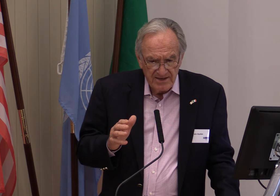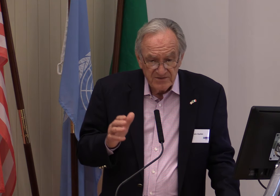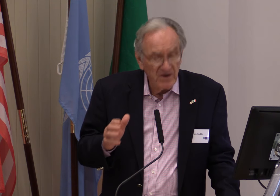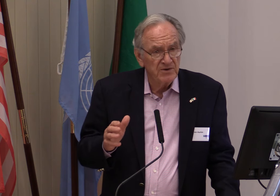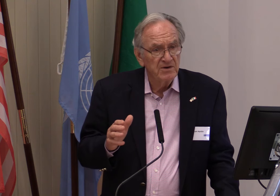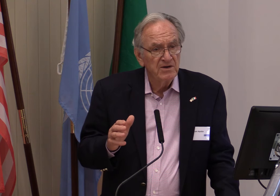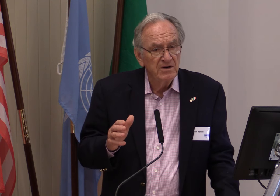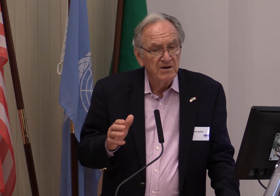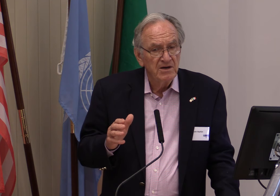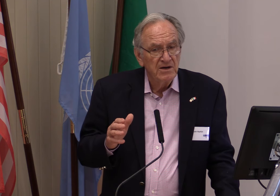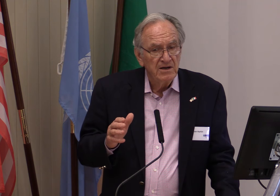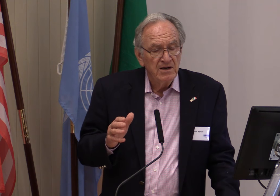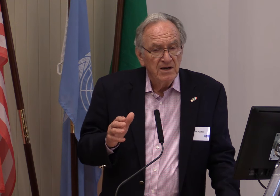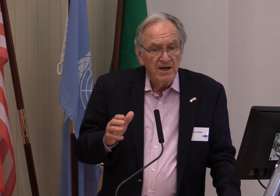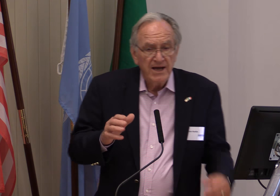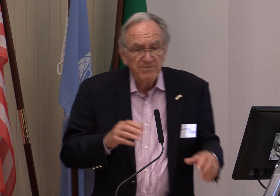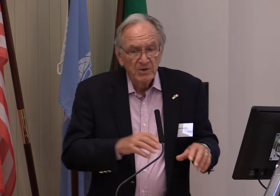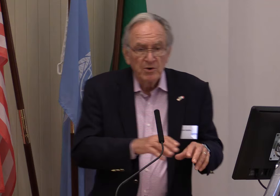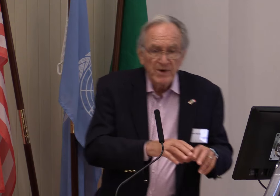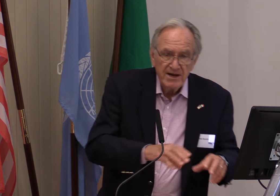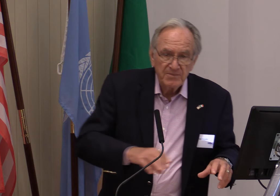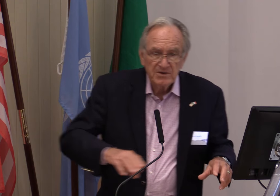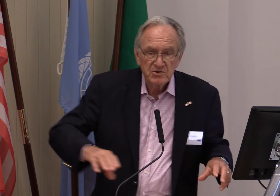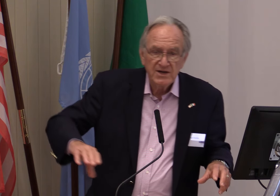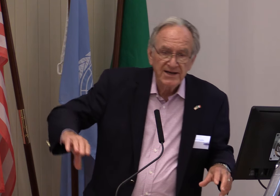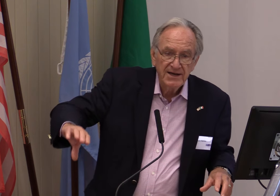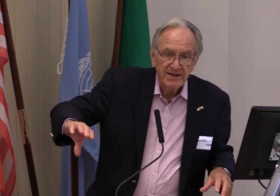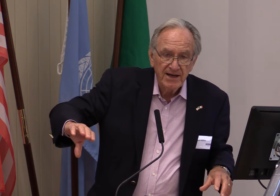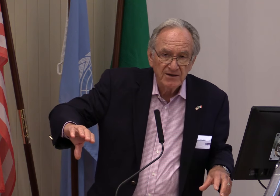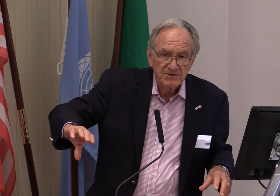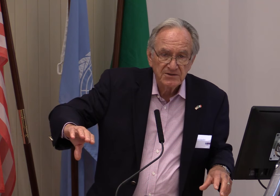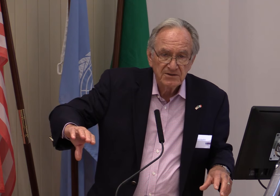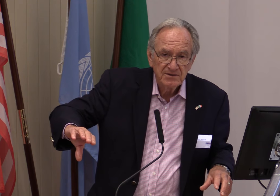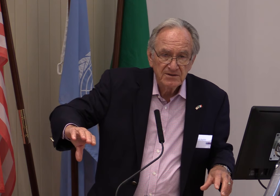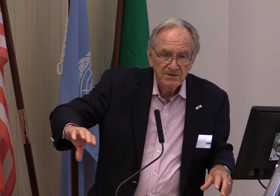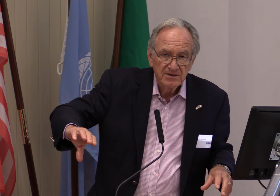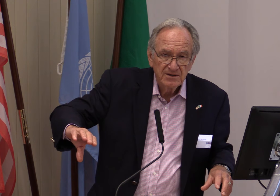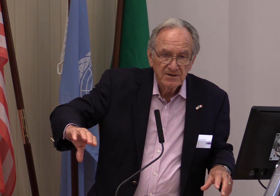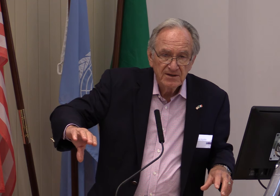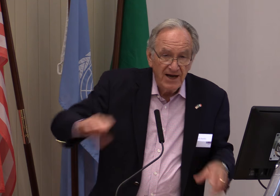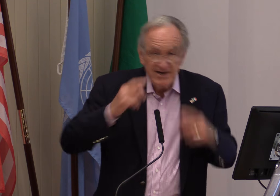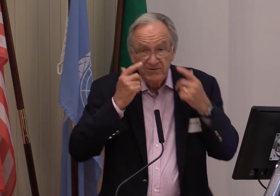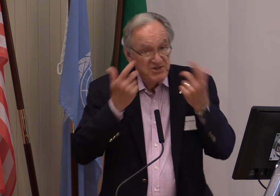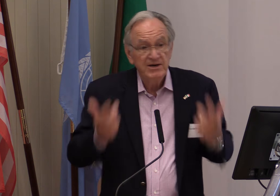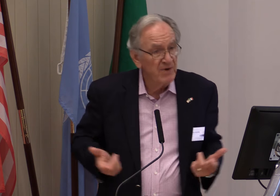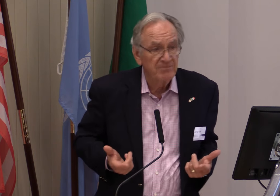and his father had built a ramp so he could get into the house, I'd never seen a ramp